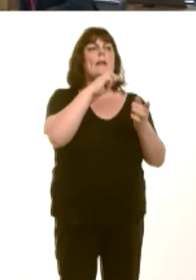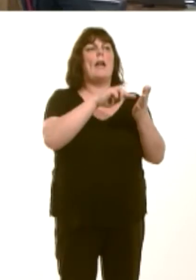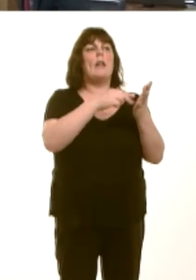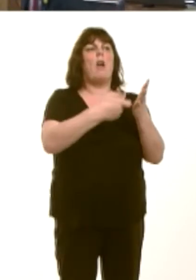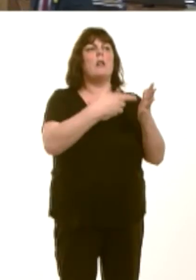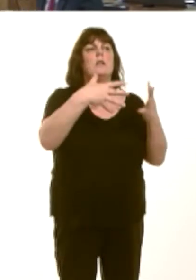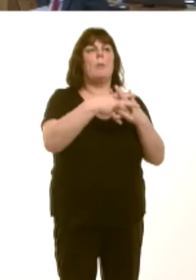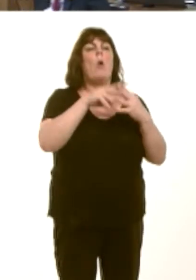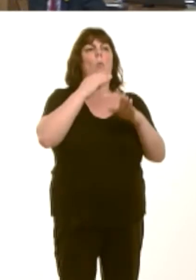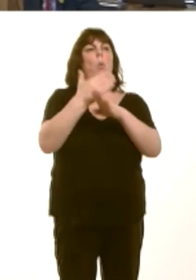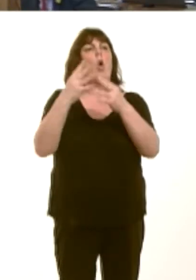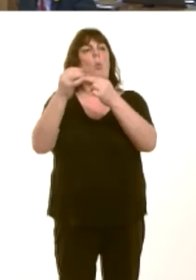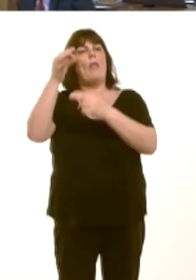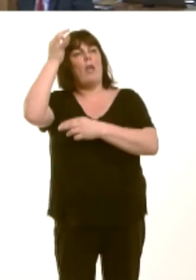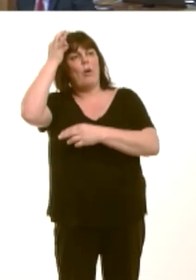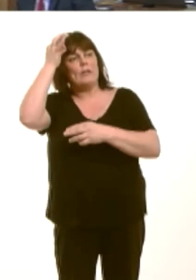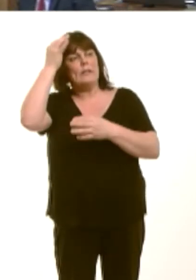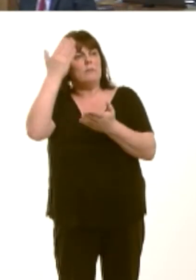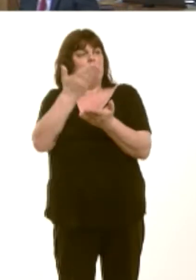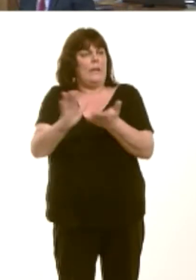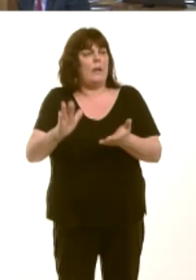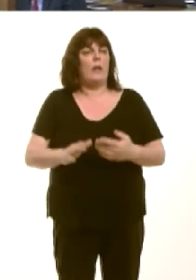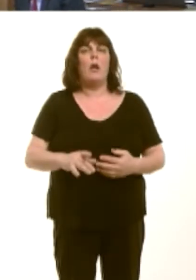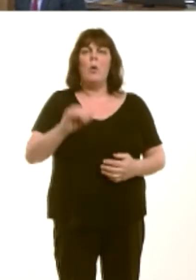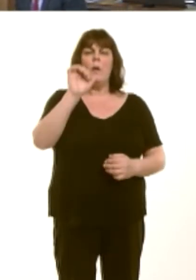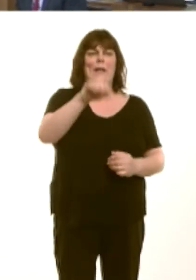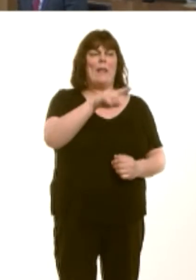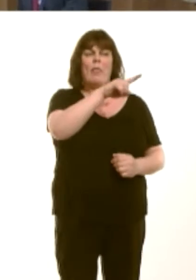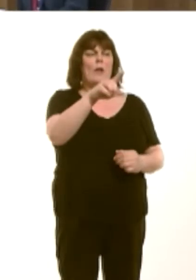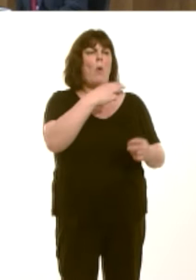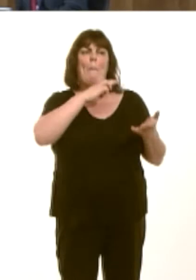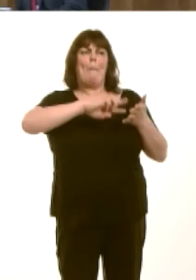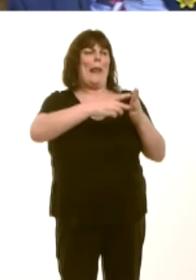NRW are not a planning authority, of course. They are there as a statutory consultee.